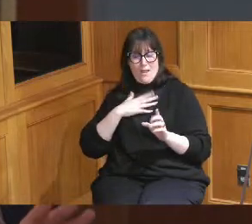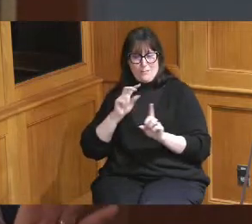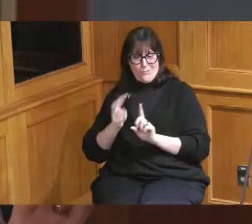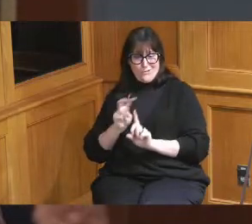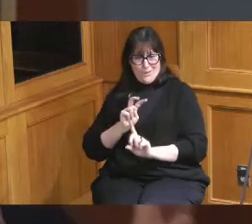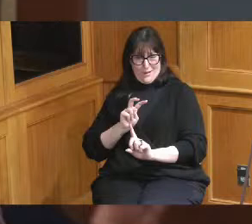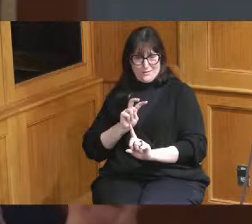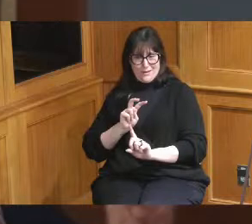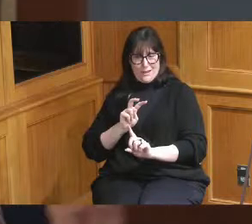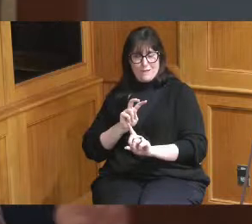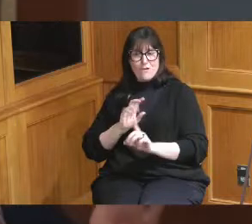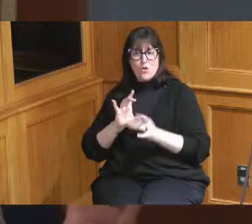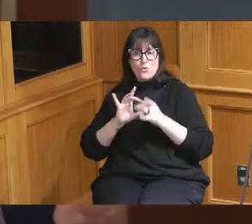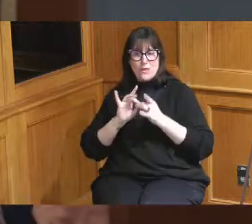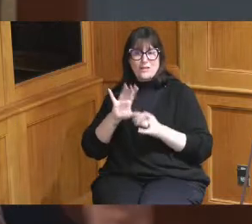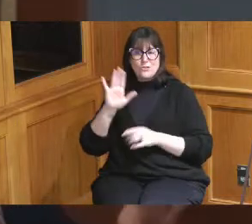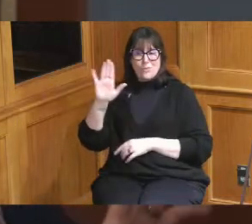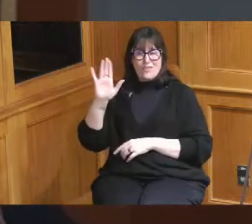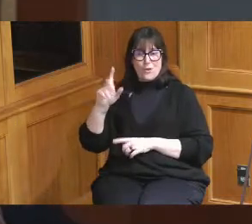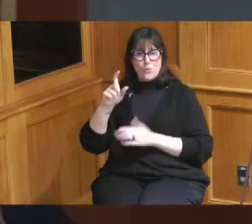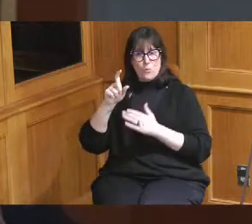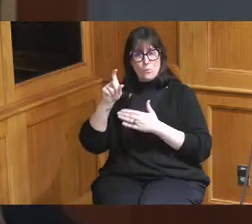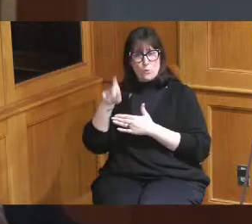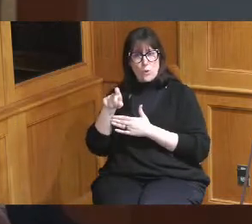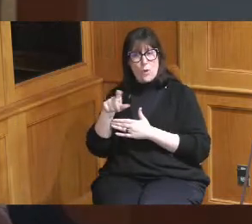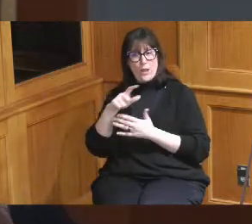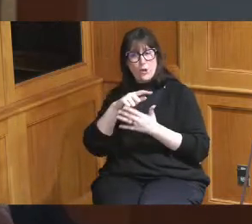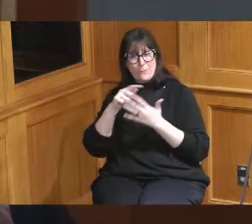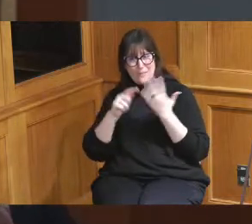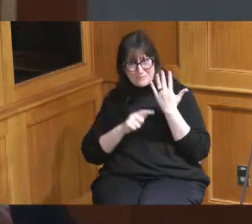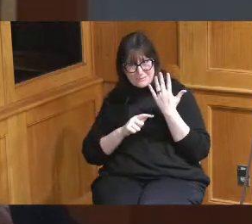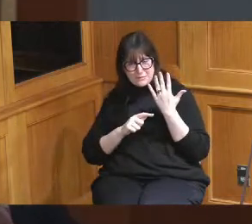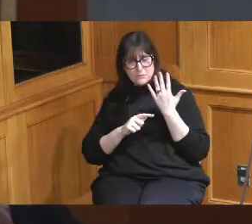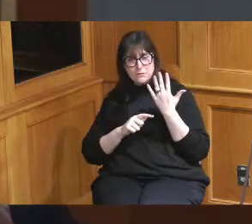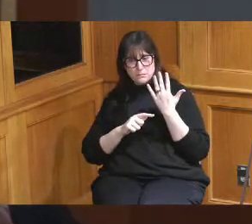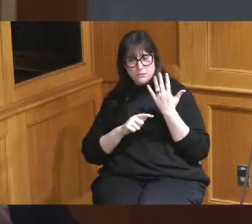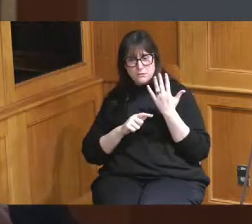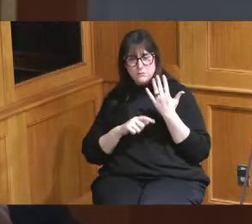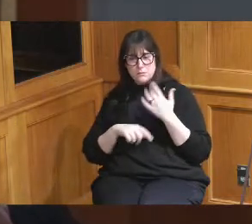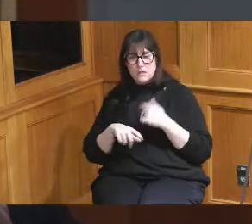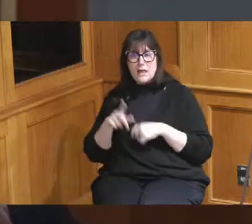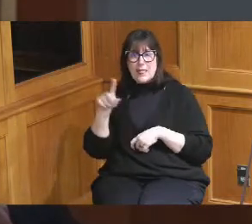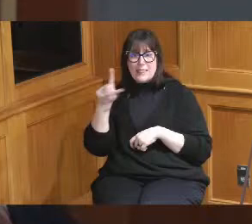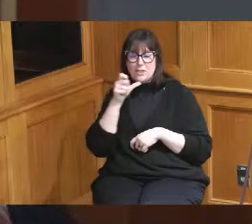the criteria I've heard of concern from the White House they shouldn't intersect so it's pretty